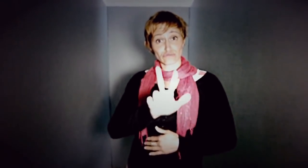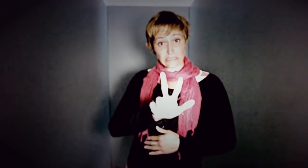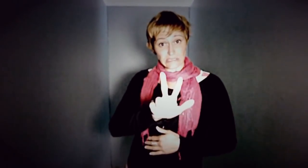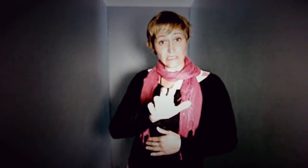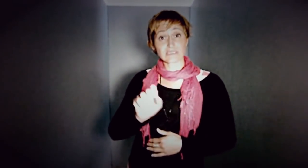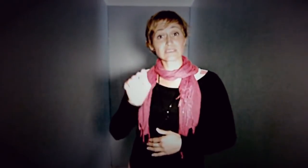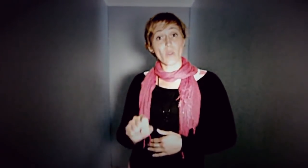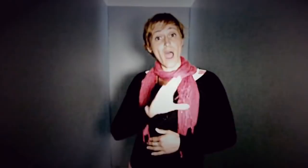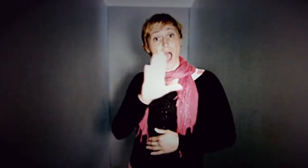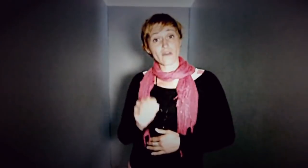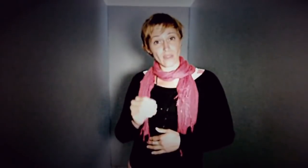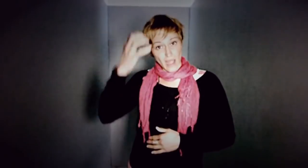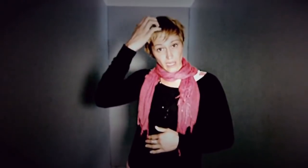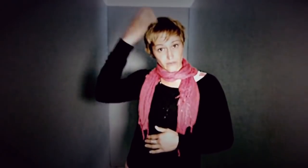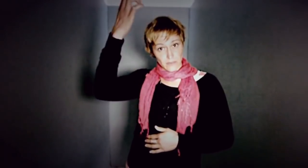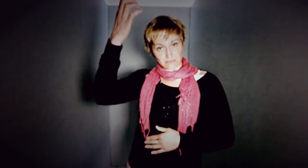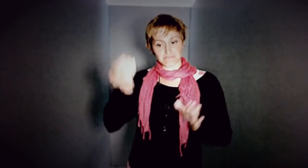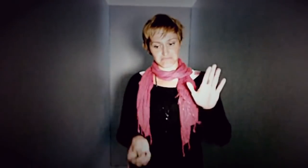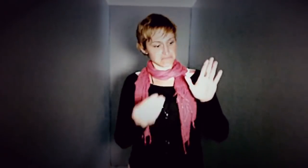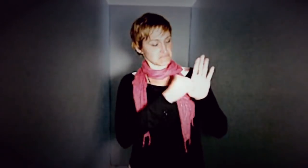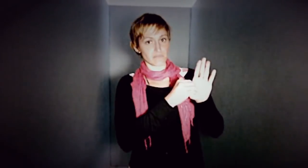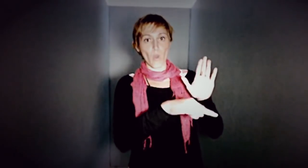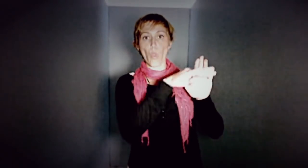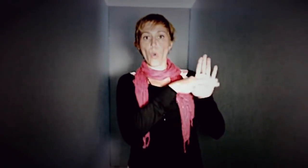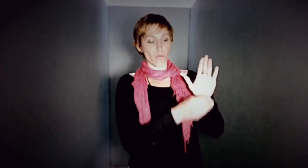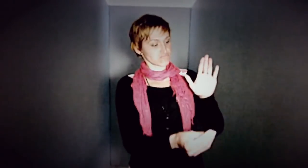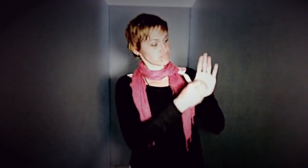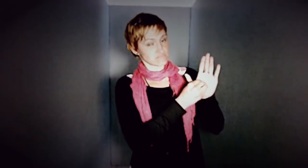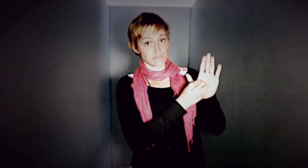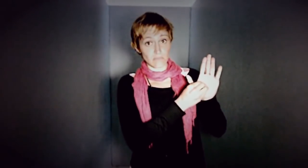In 1963, the South African government made a